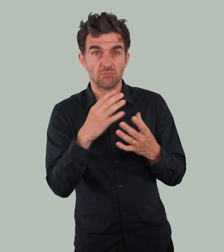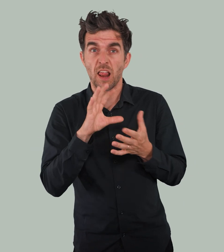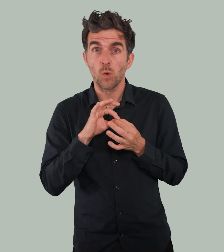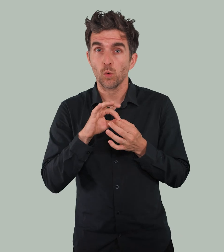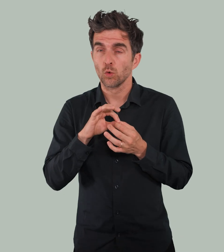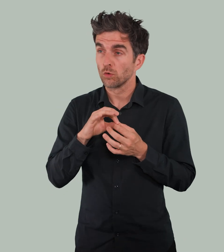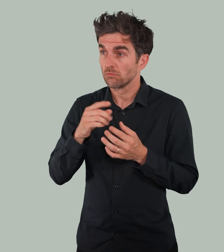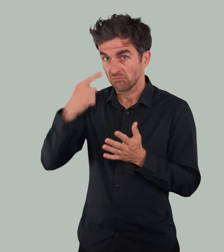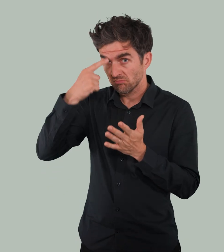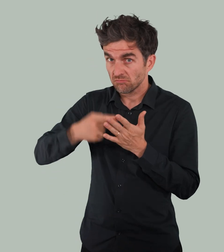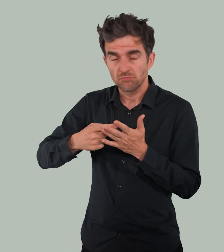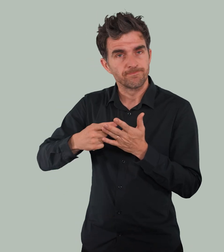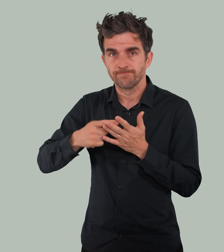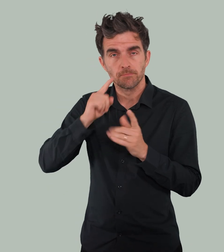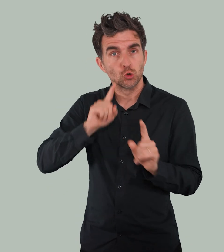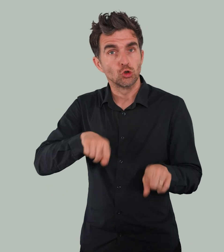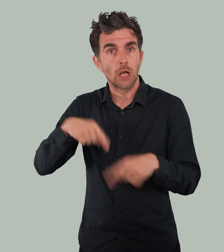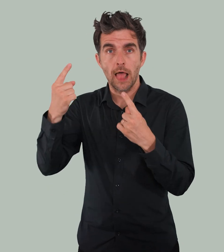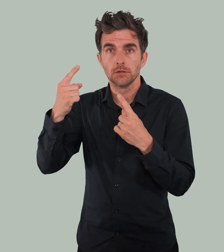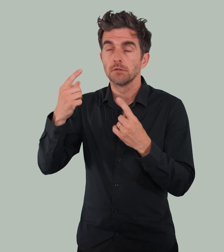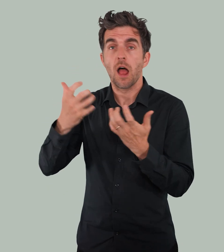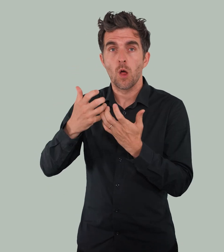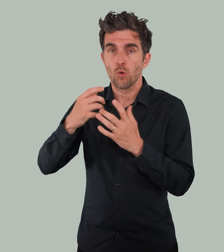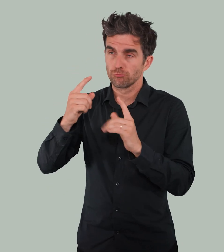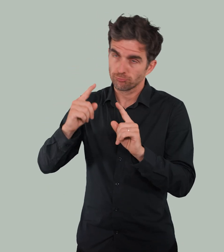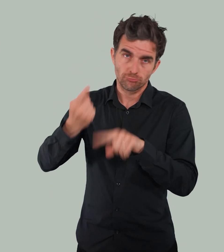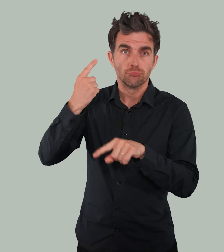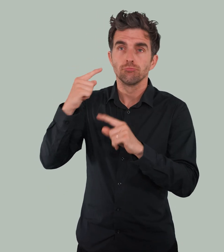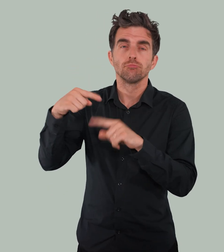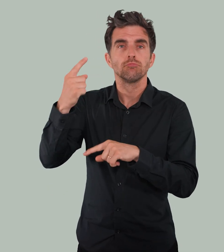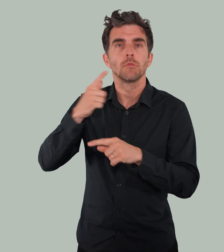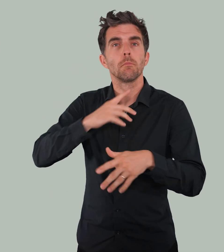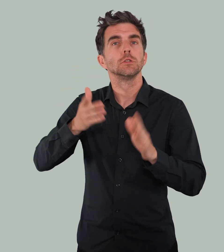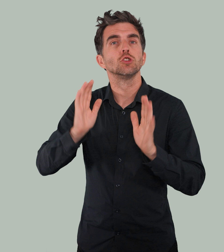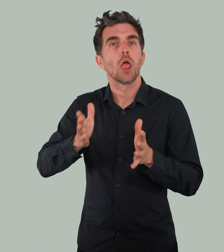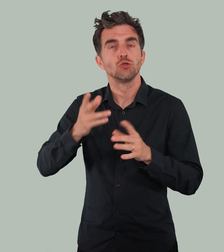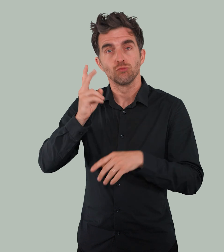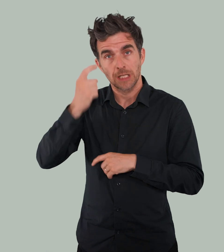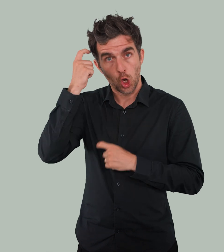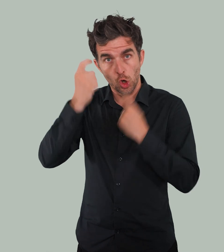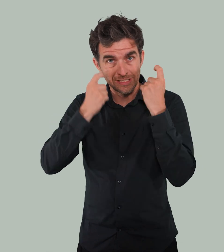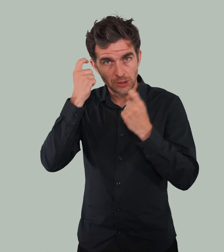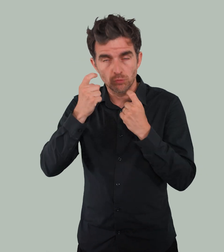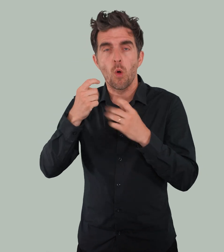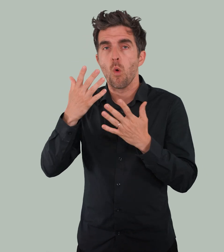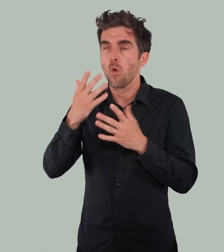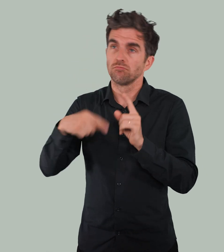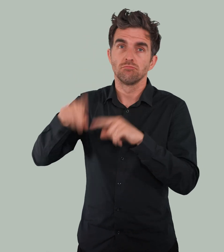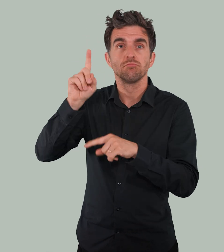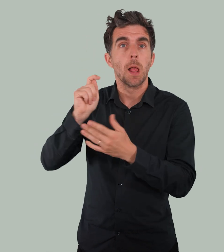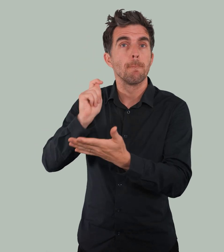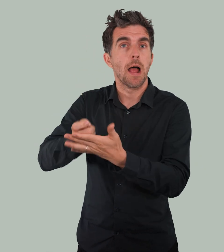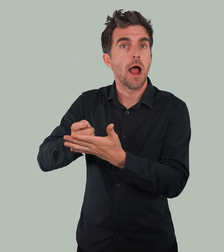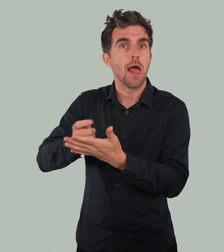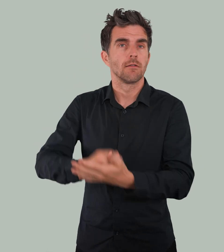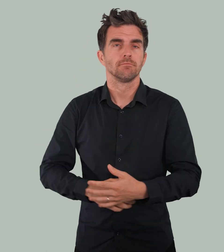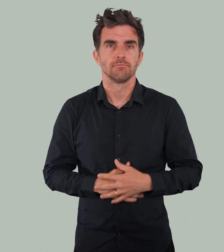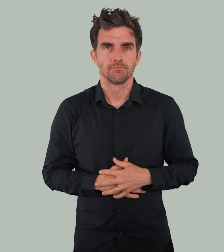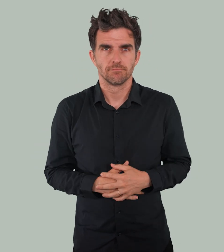refer to the need to challenge decisions through Mandatory Reconsideration or appeals.